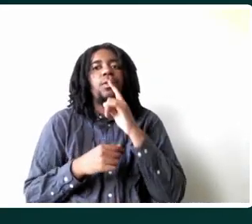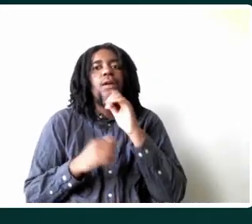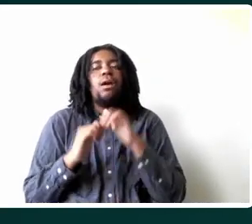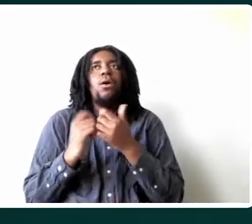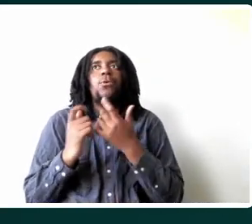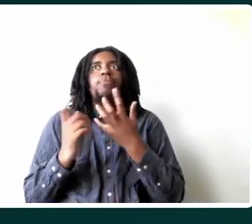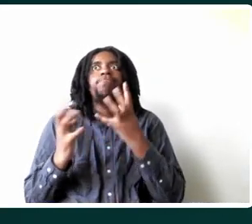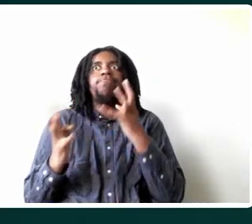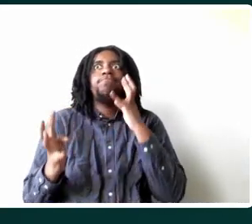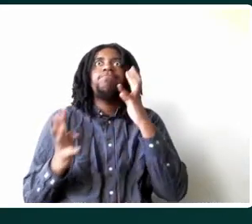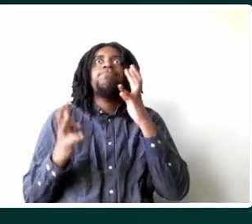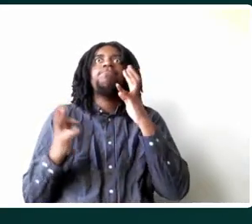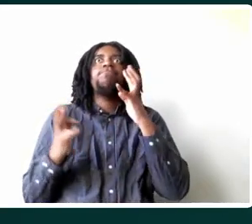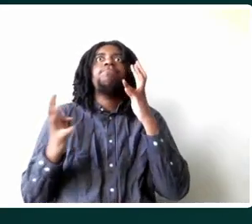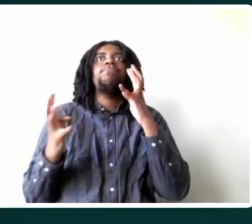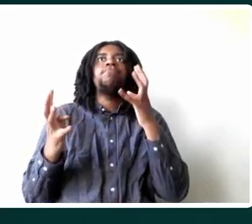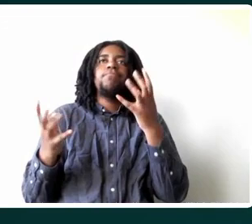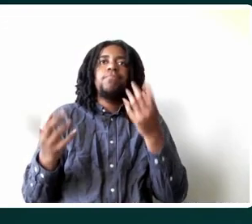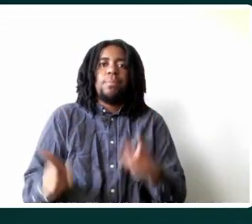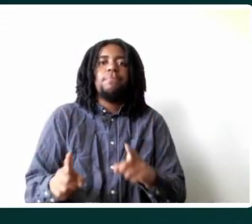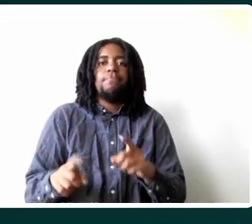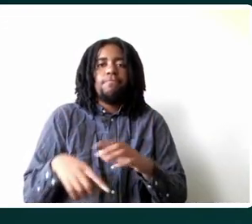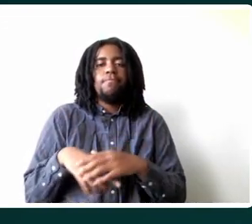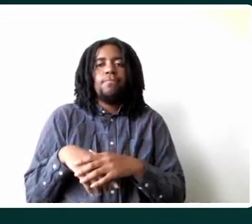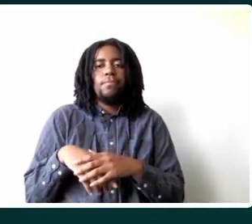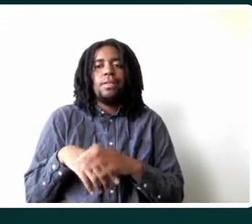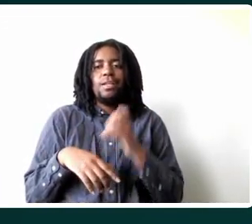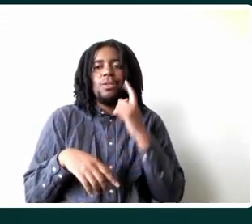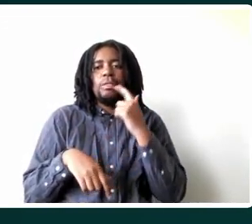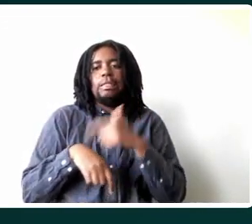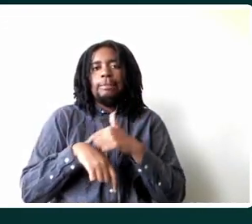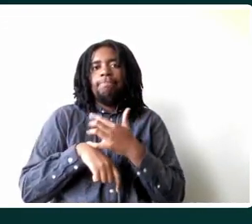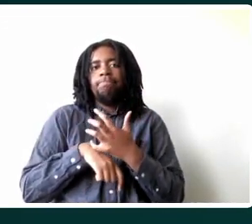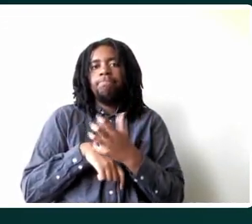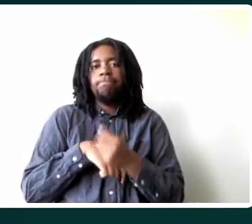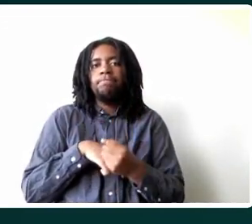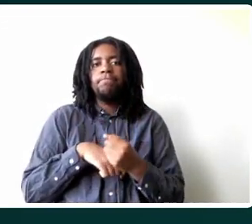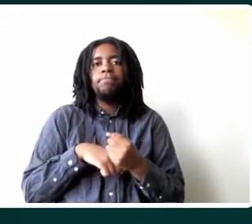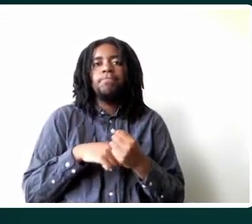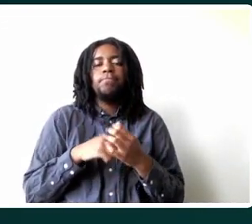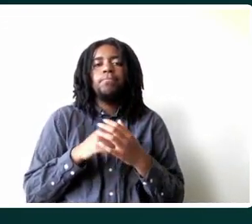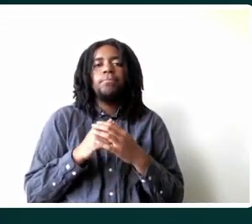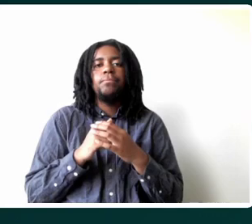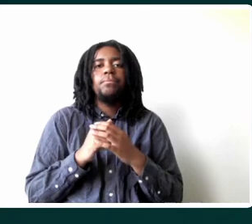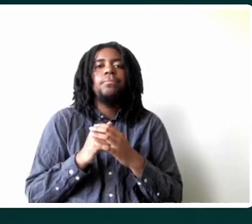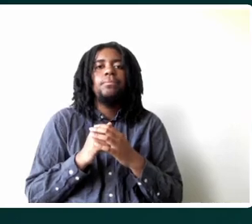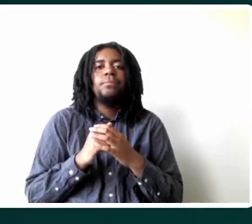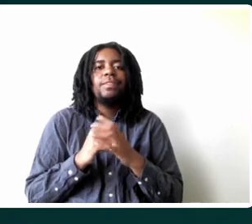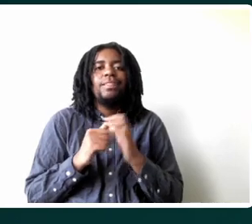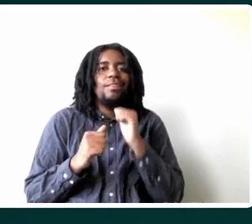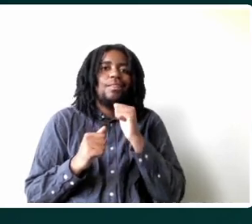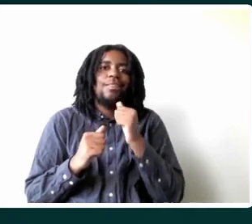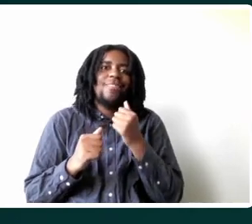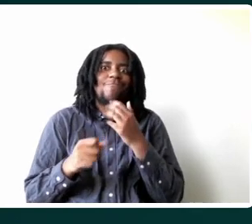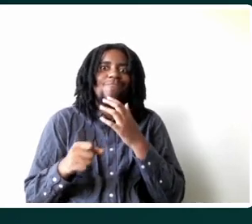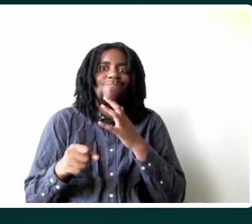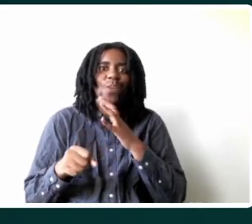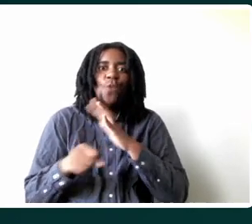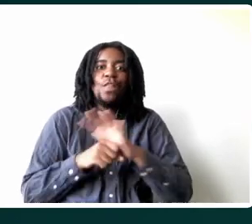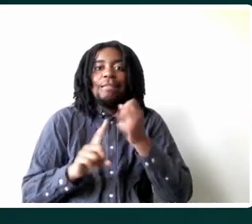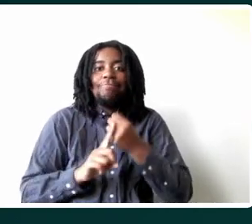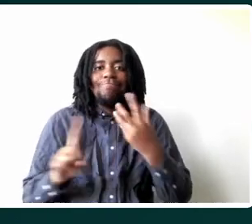that we are probably just about at the time. I'm trying to really, like fully answer that question.